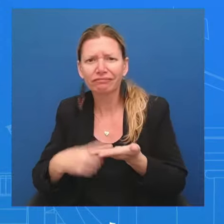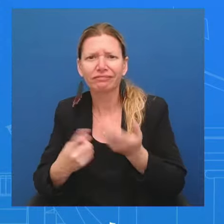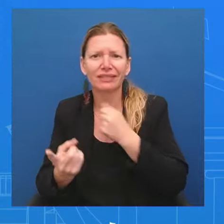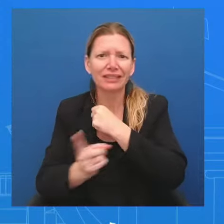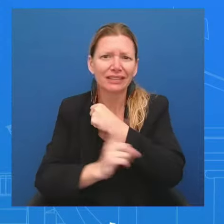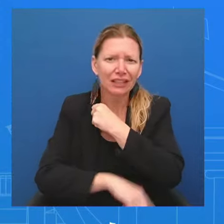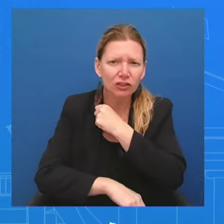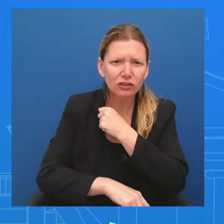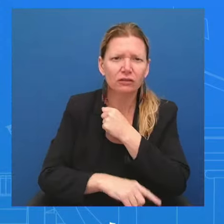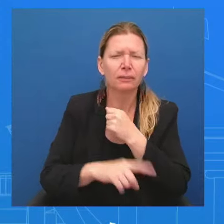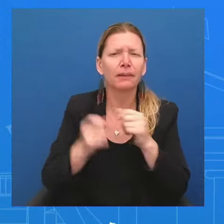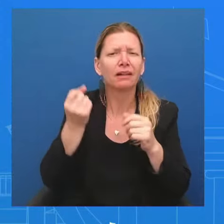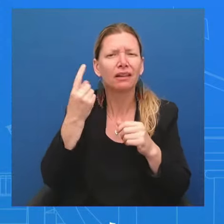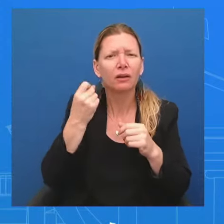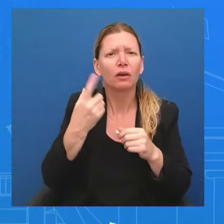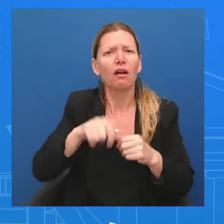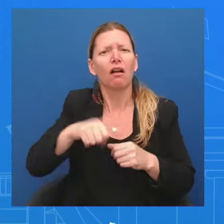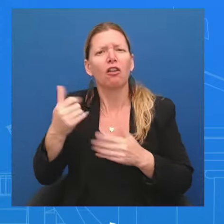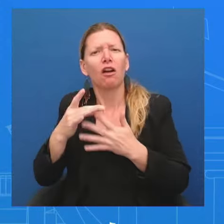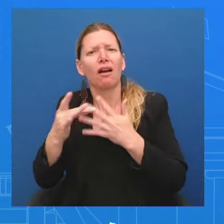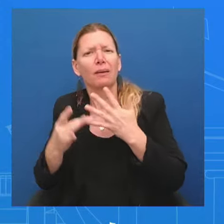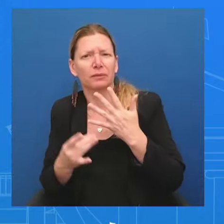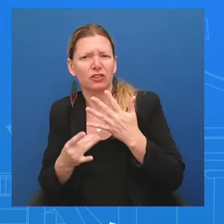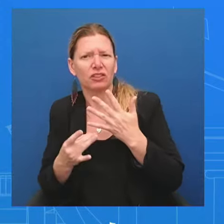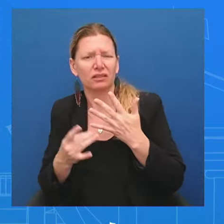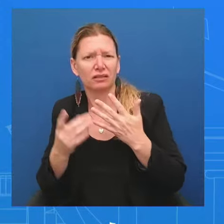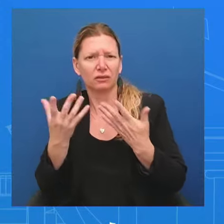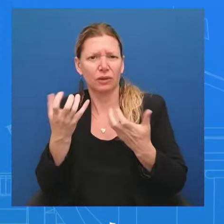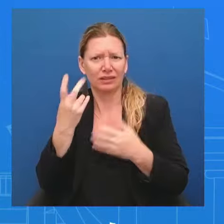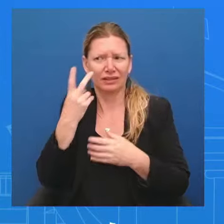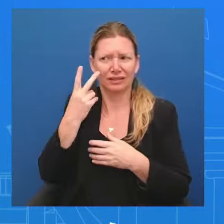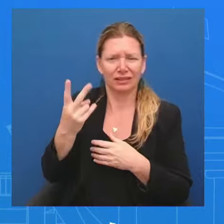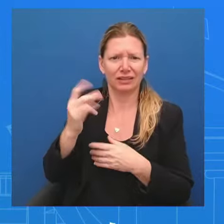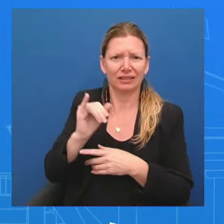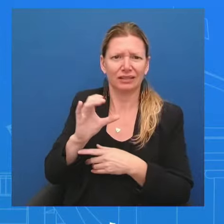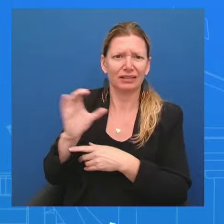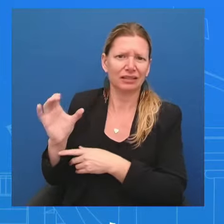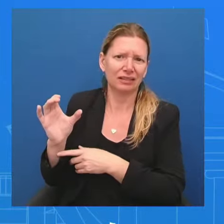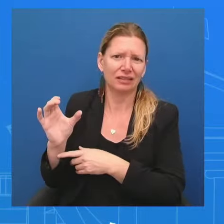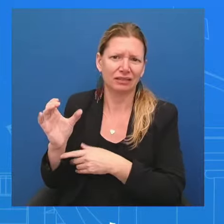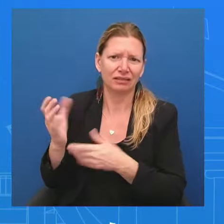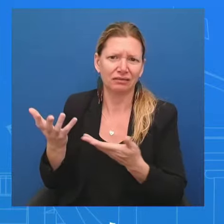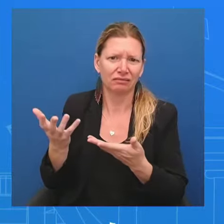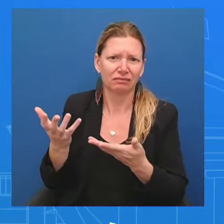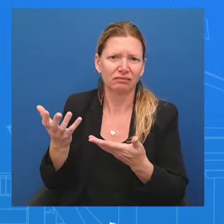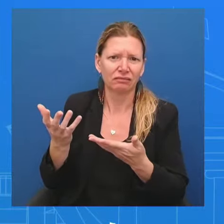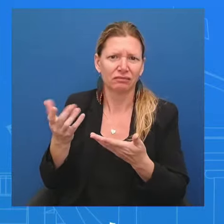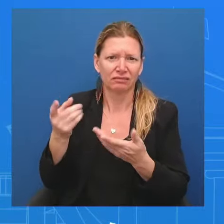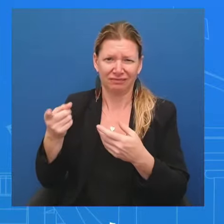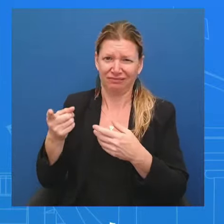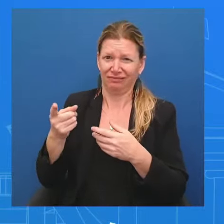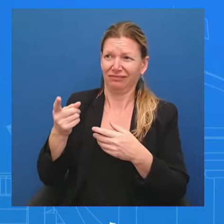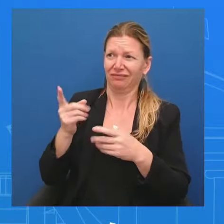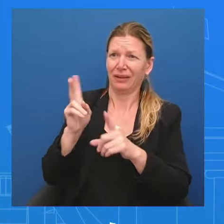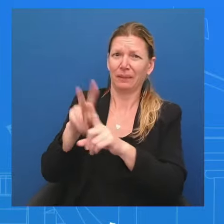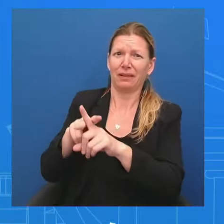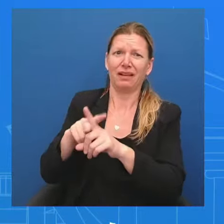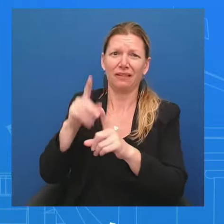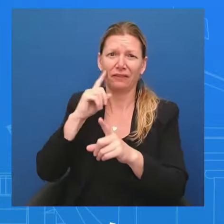to apply for warrants against Israel officials. So we're going to have that conversation, continue to have a conversation with Congress.